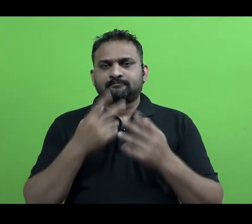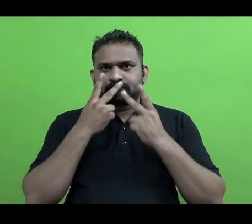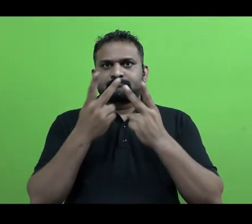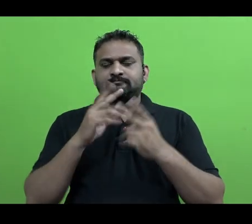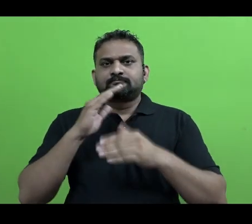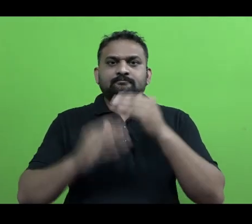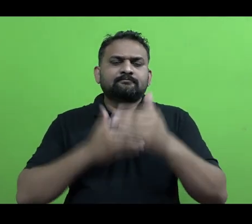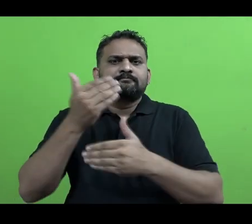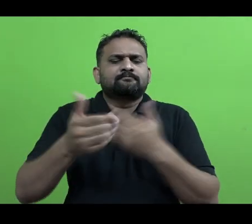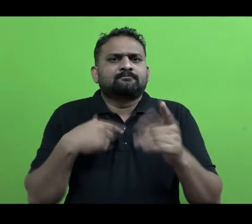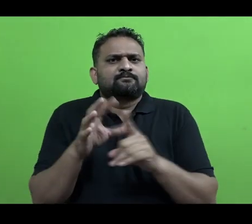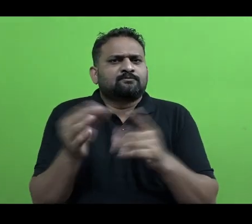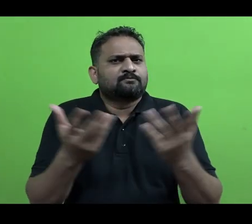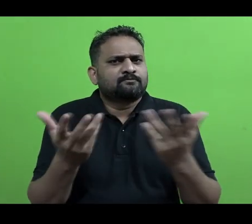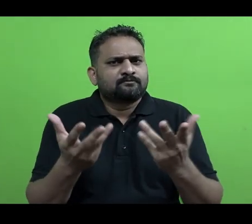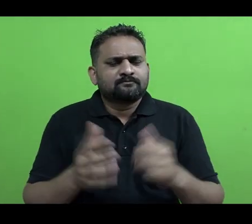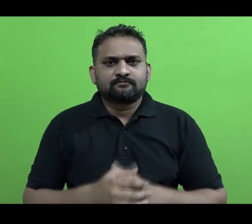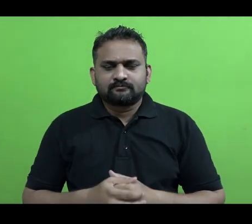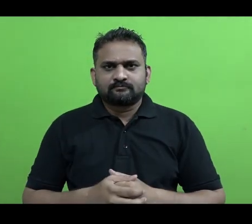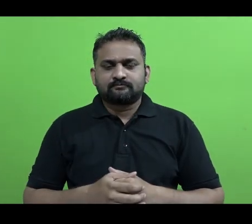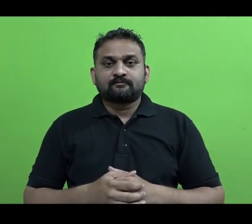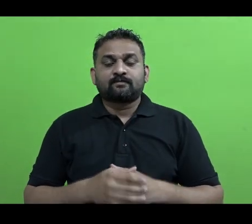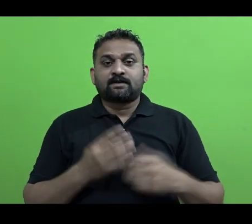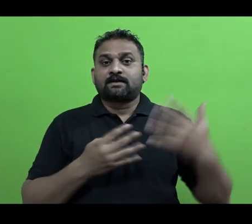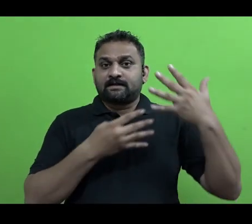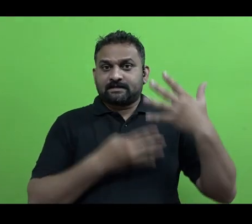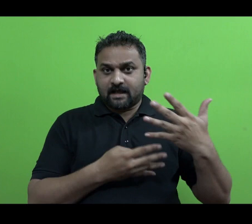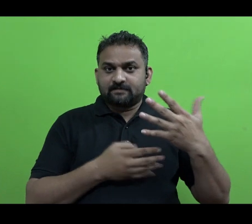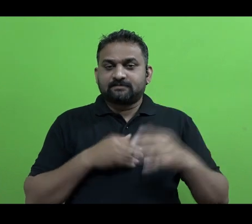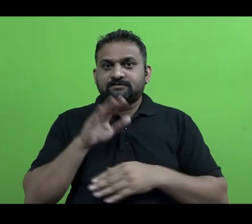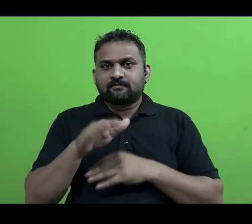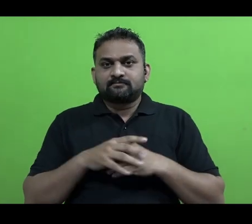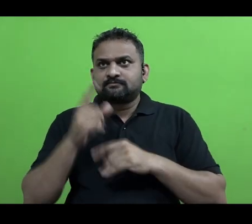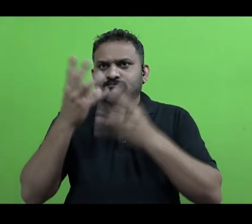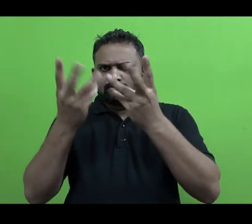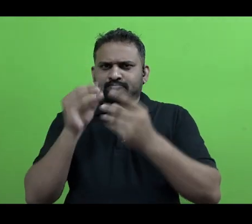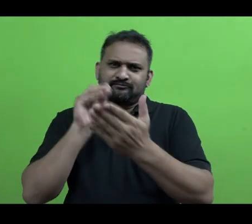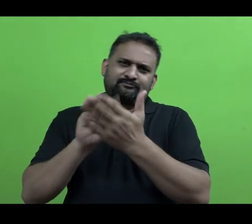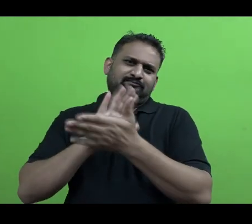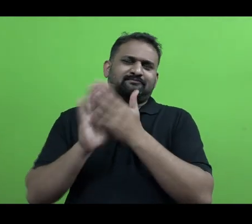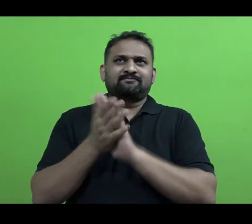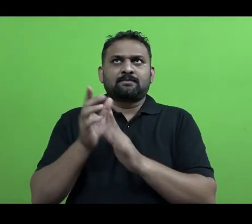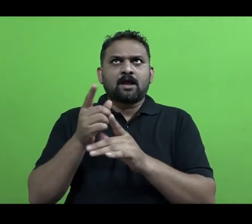Let's now look at the next step. Step nine to check the calculation.